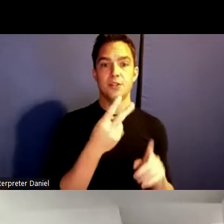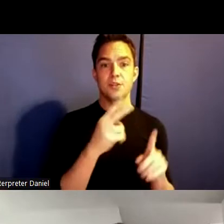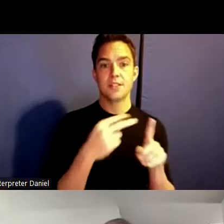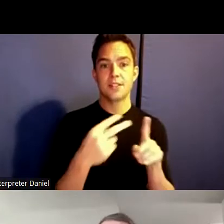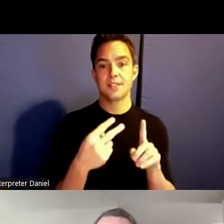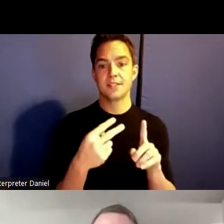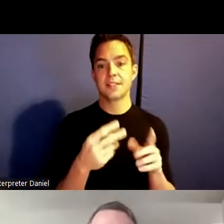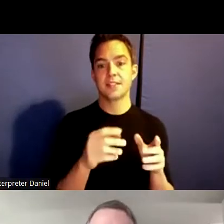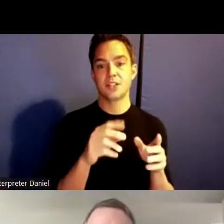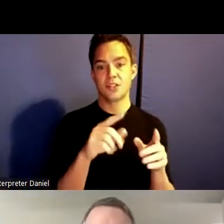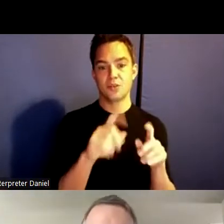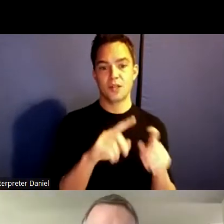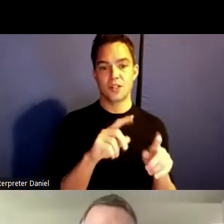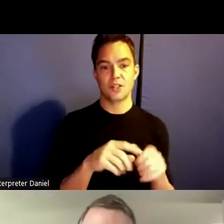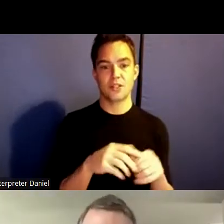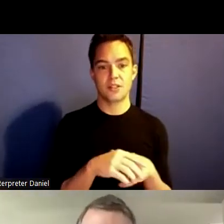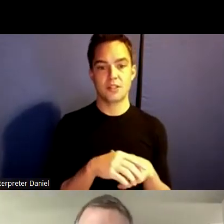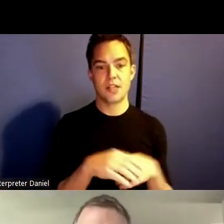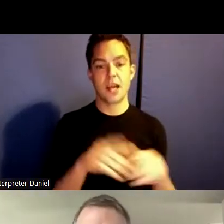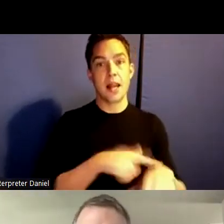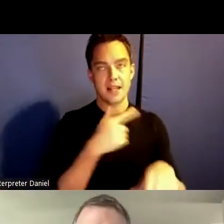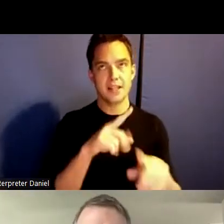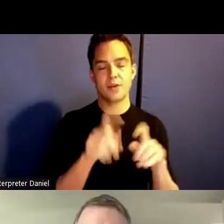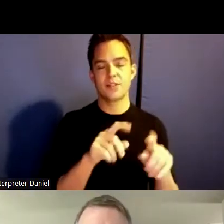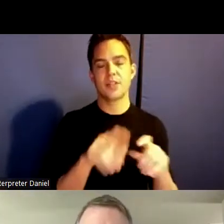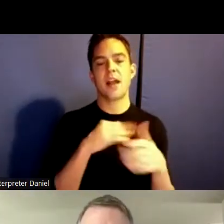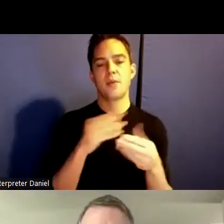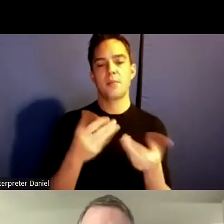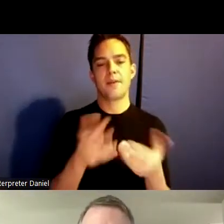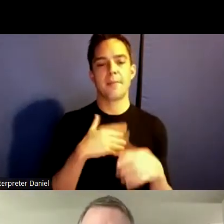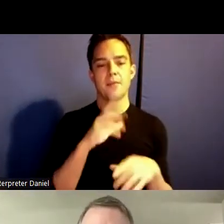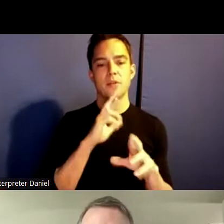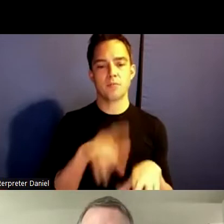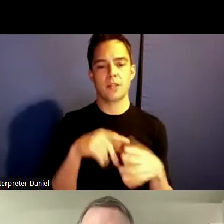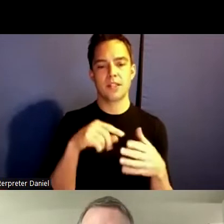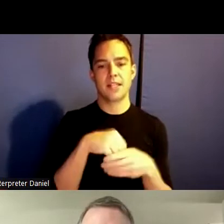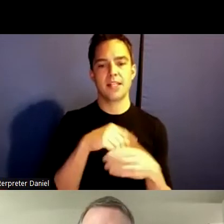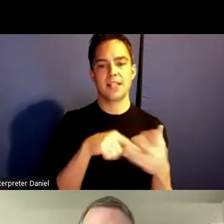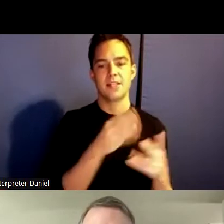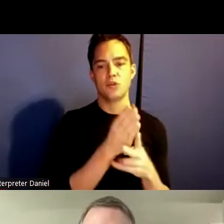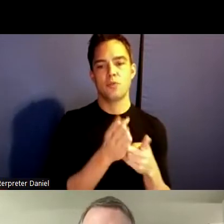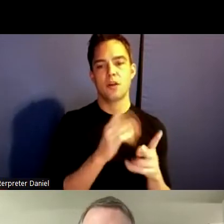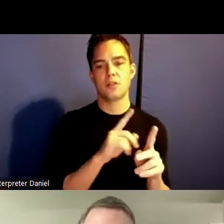I am going to give my responses on in those two parts. And so